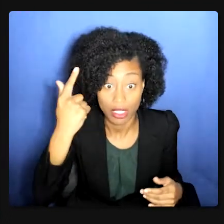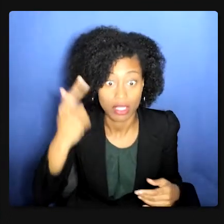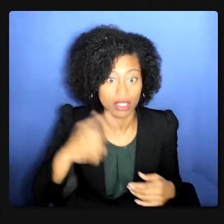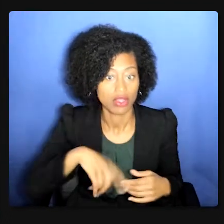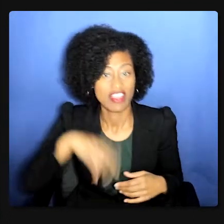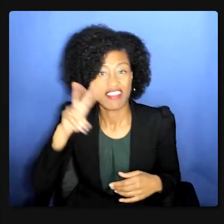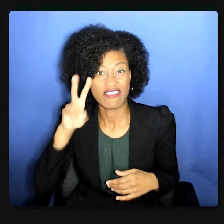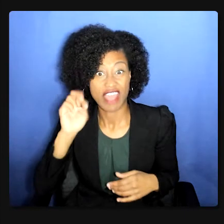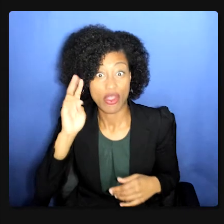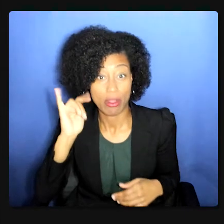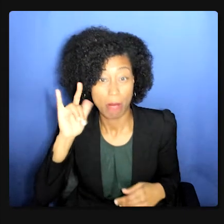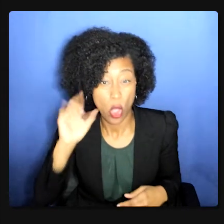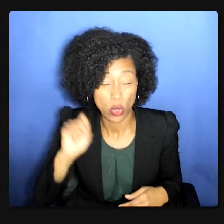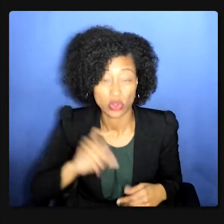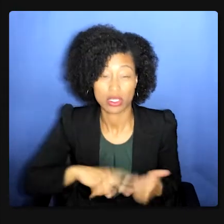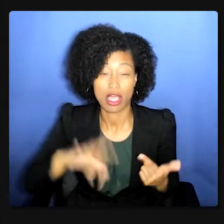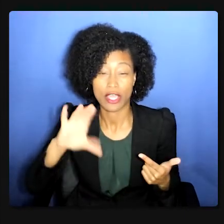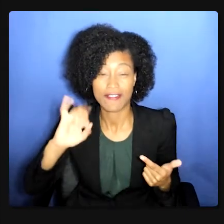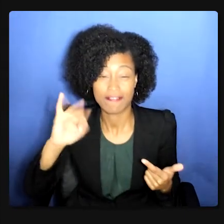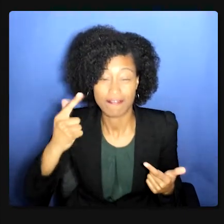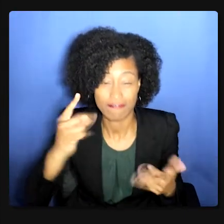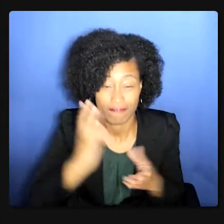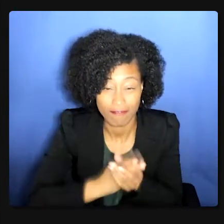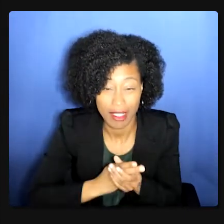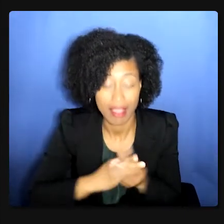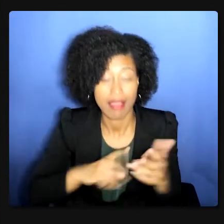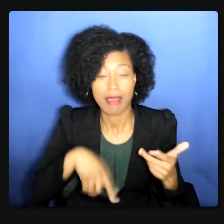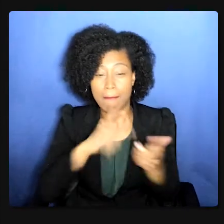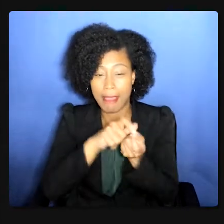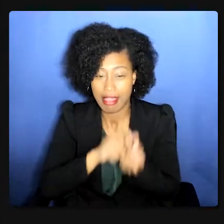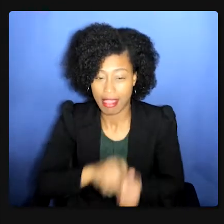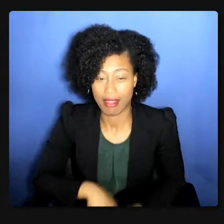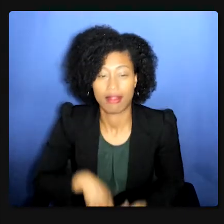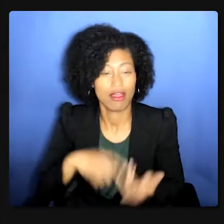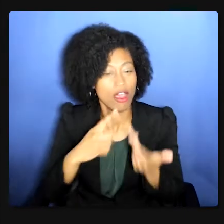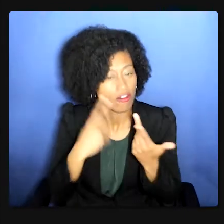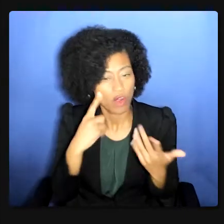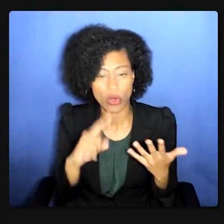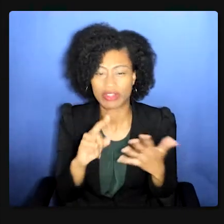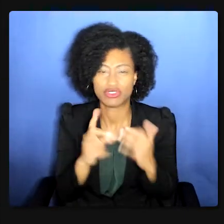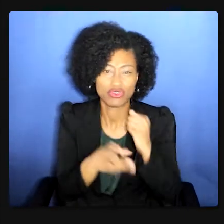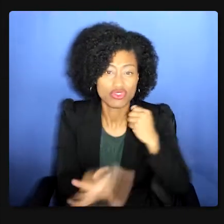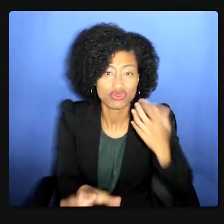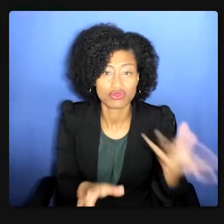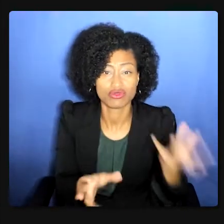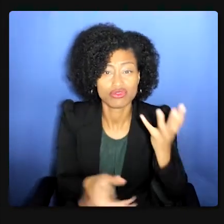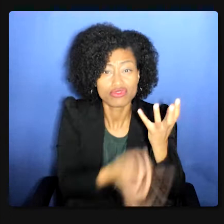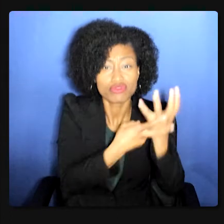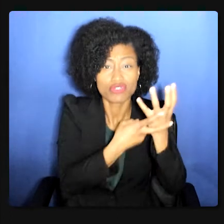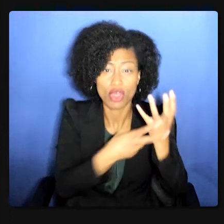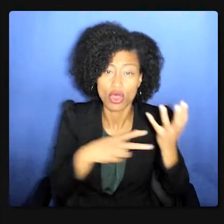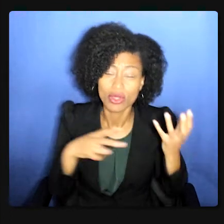Environment variables, configuration files, certificates, assets to mount from storage, everything, right?